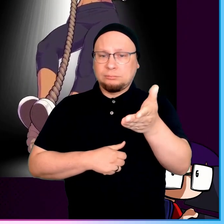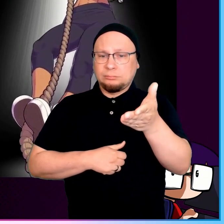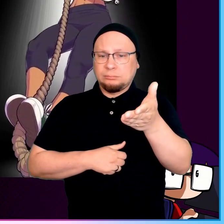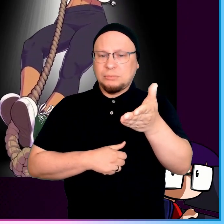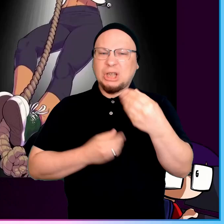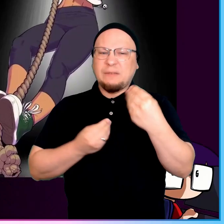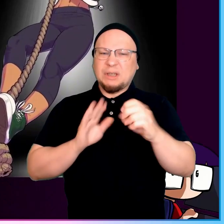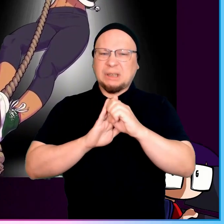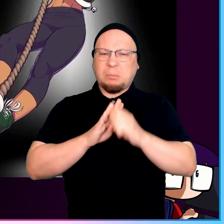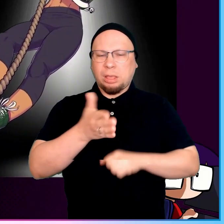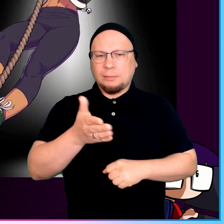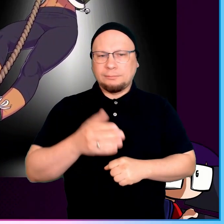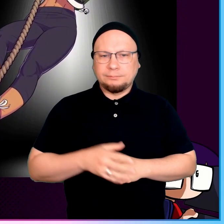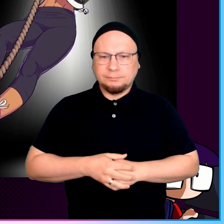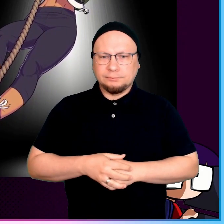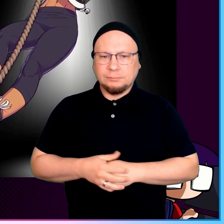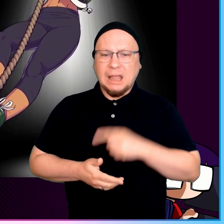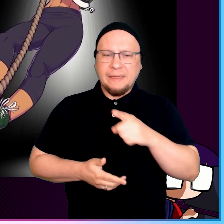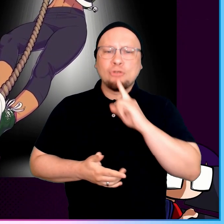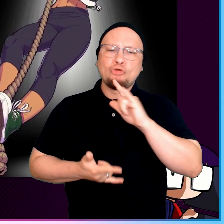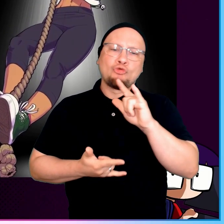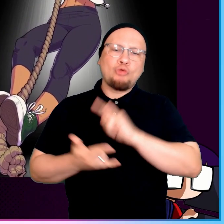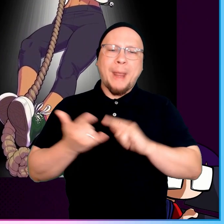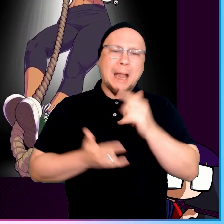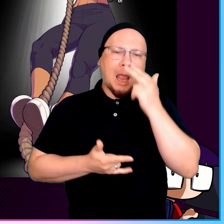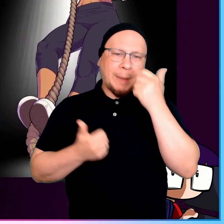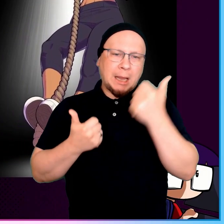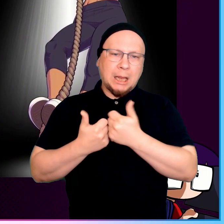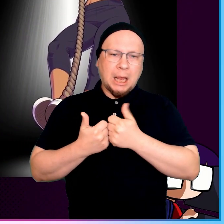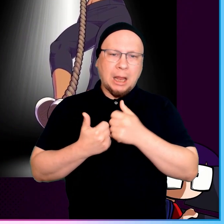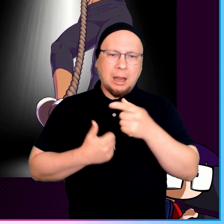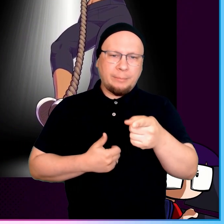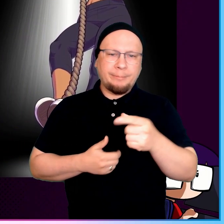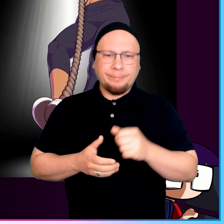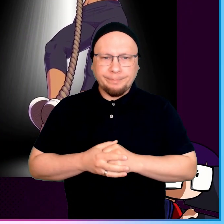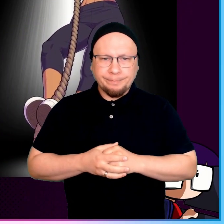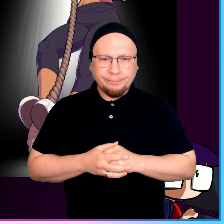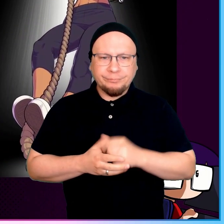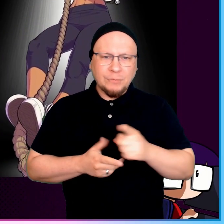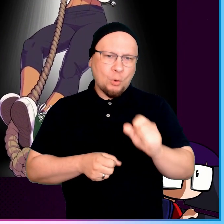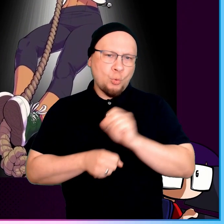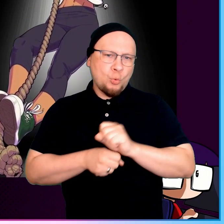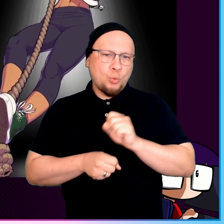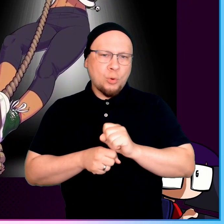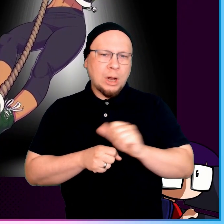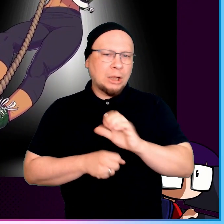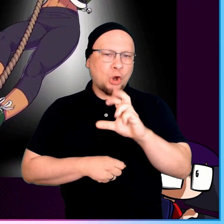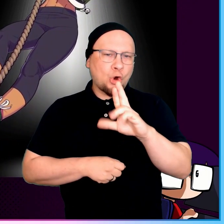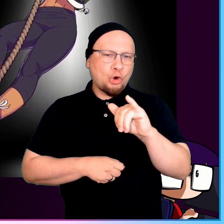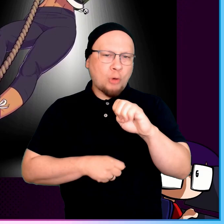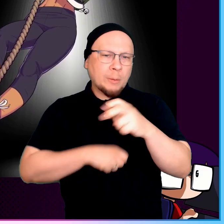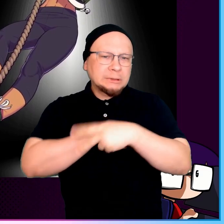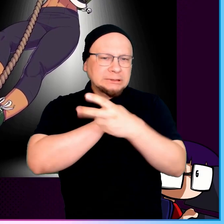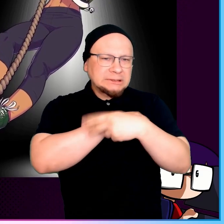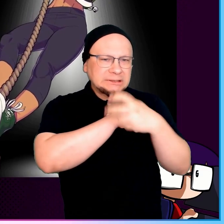In this comic book romantic comedy, you play as a criminal underling named Penny, working for various supervillains to help put food on the table.